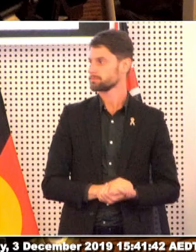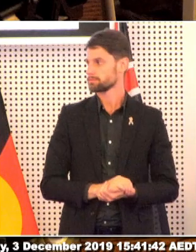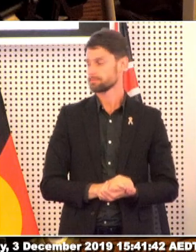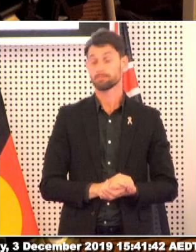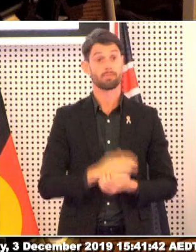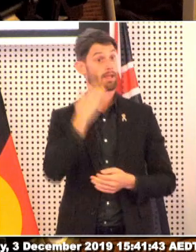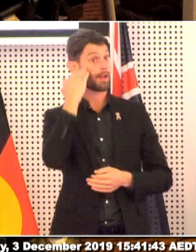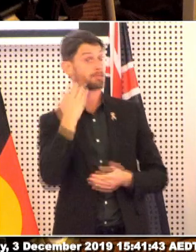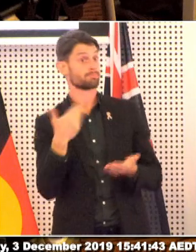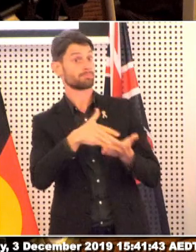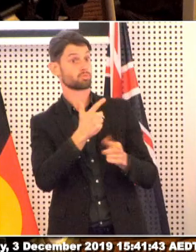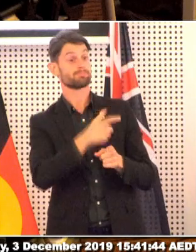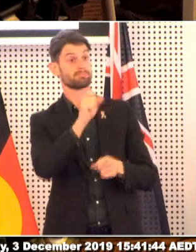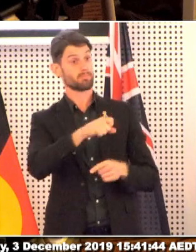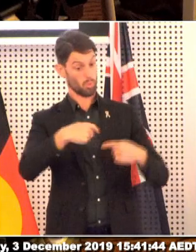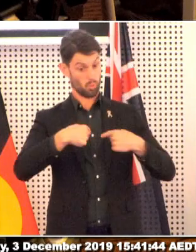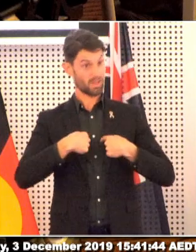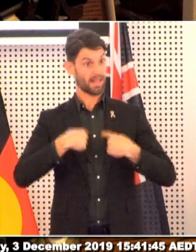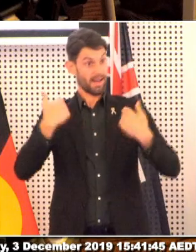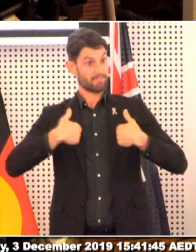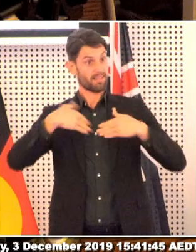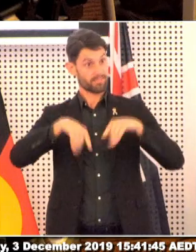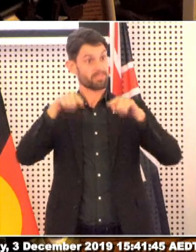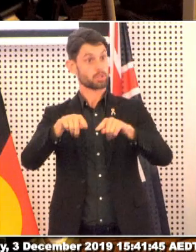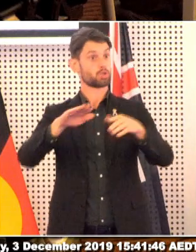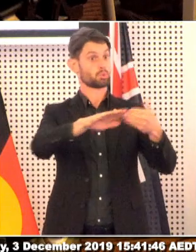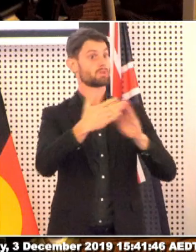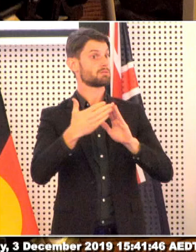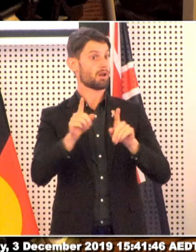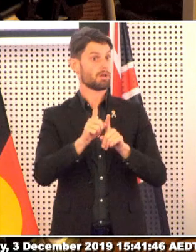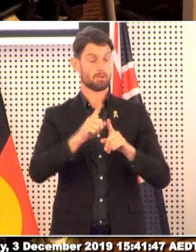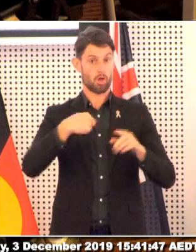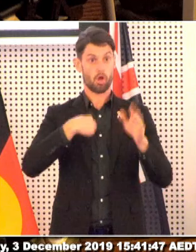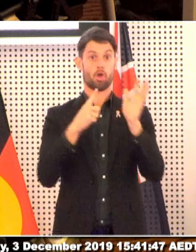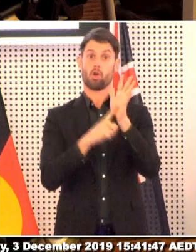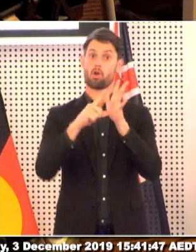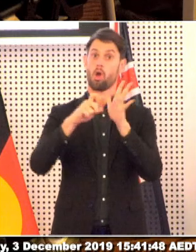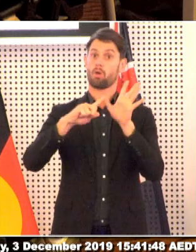So we go in there as members of the local community and with our own life experience